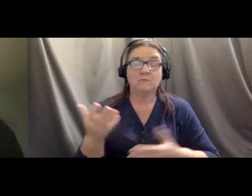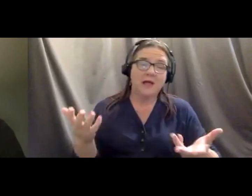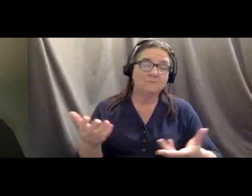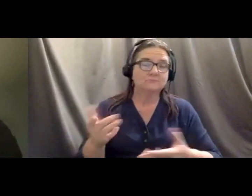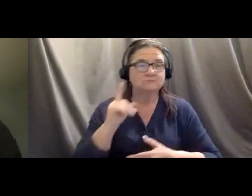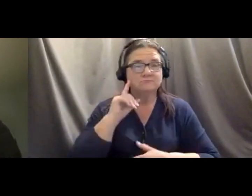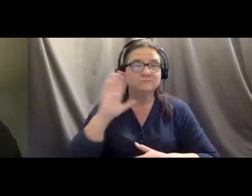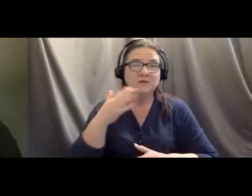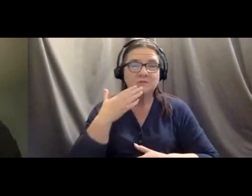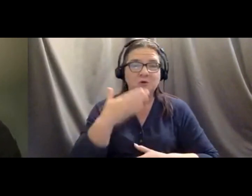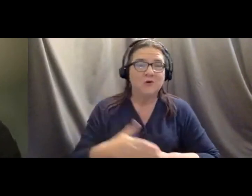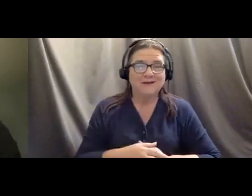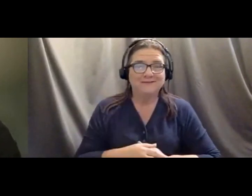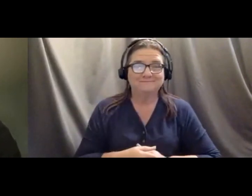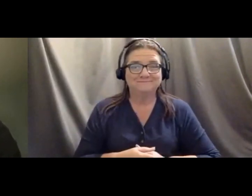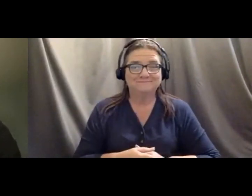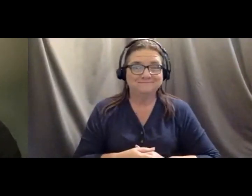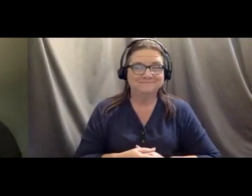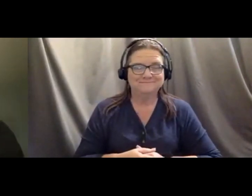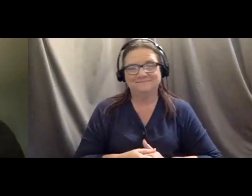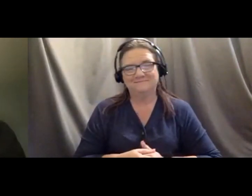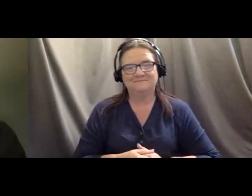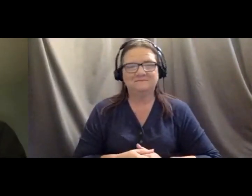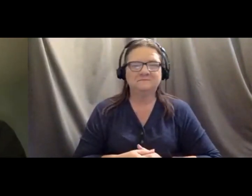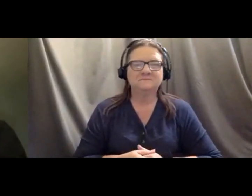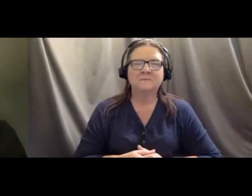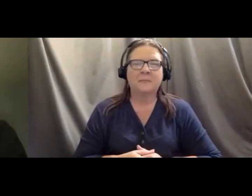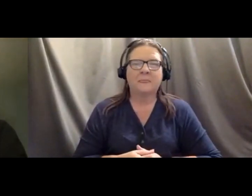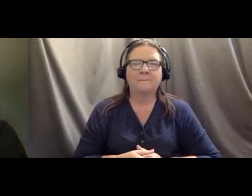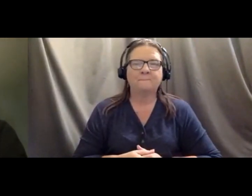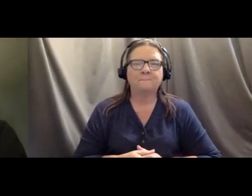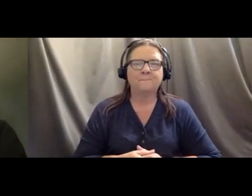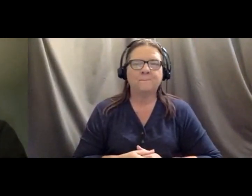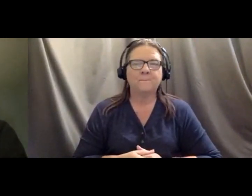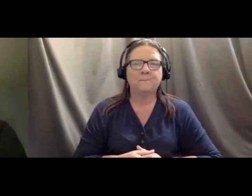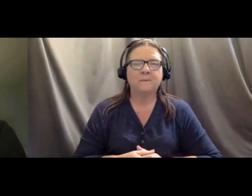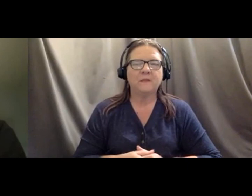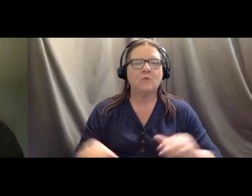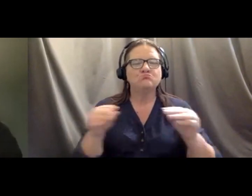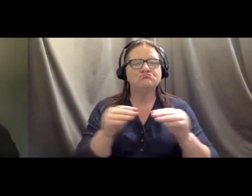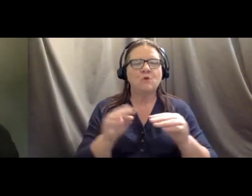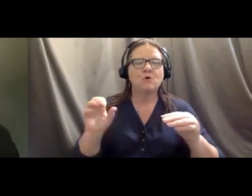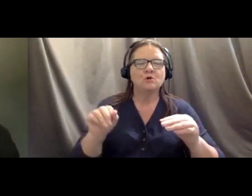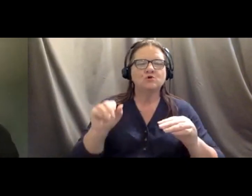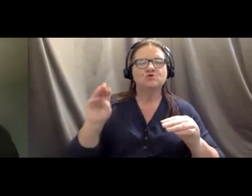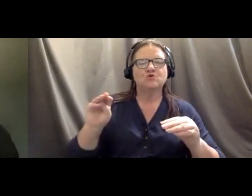That always wakes people up when I say that. So more of a social media presence for younger people.